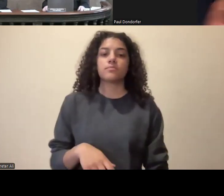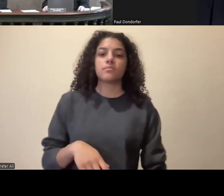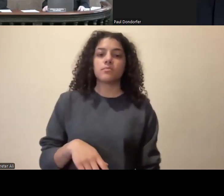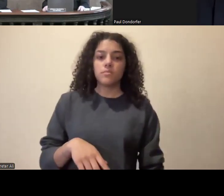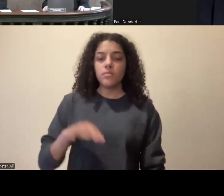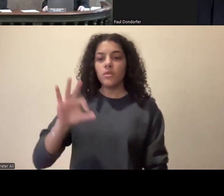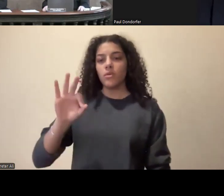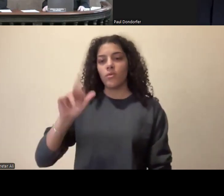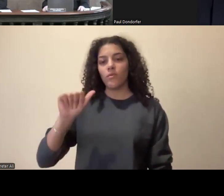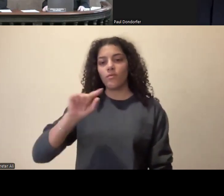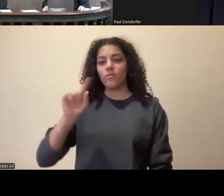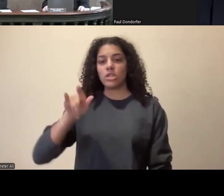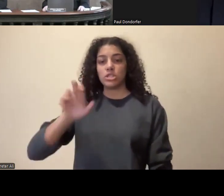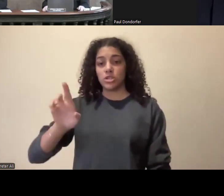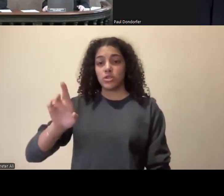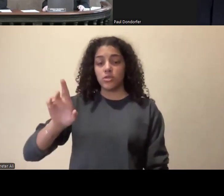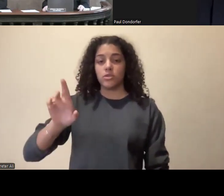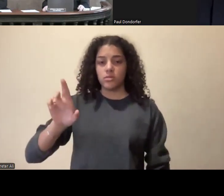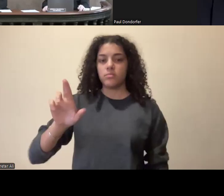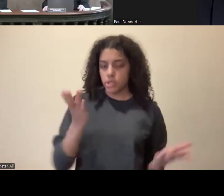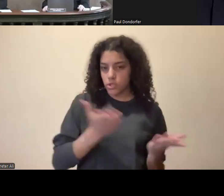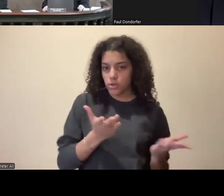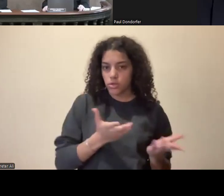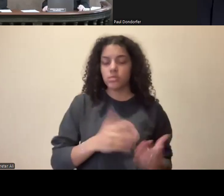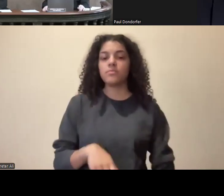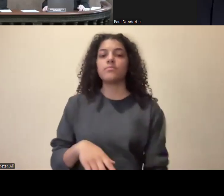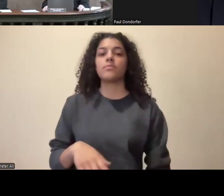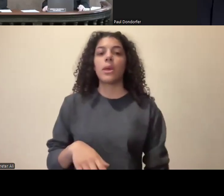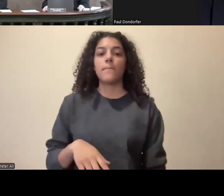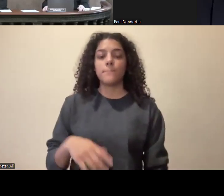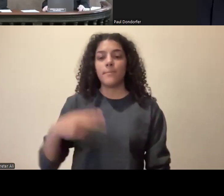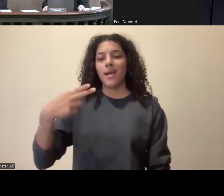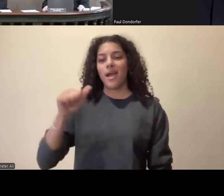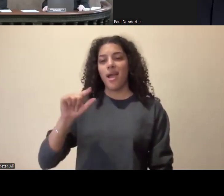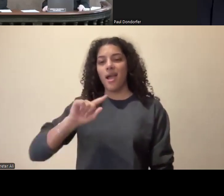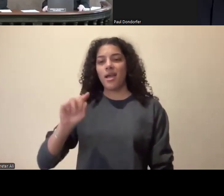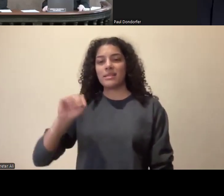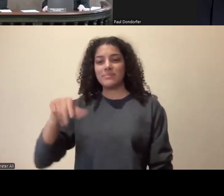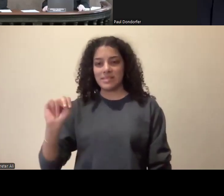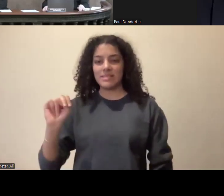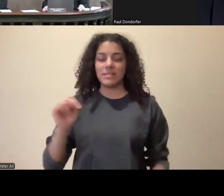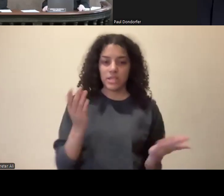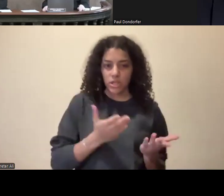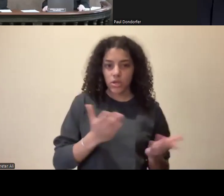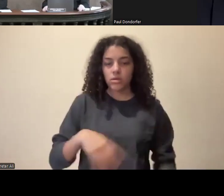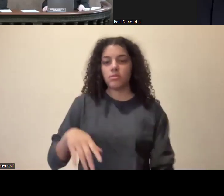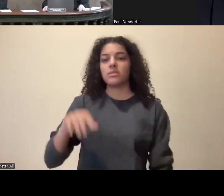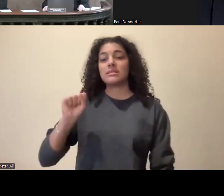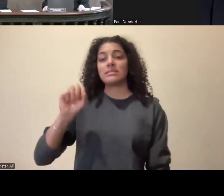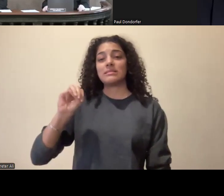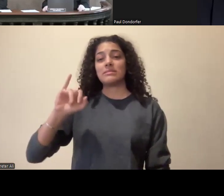Frasier Mr Frasier is present Miss Hasman Miss Hasman is present Miss Smith Miss Hugh Smith is